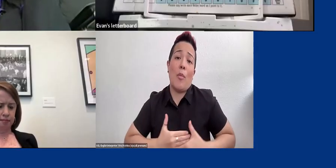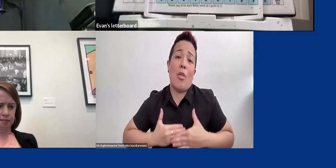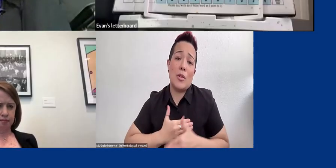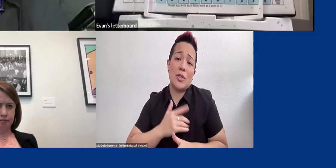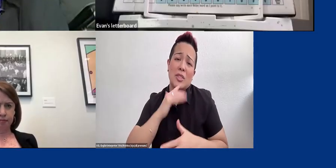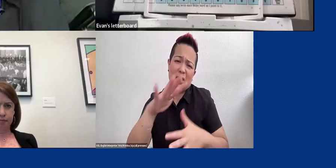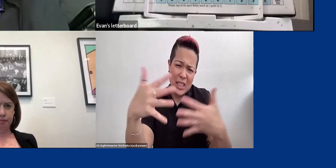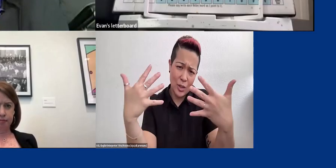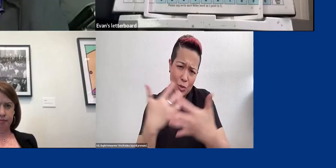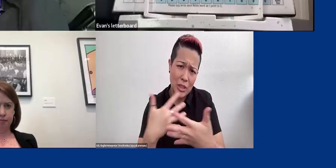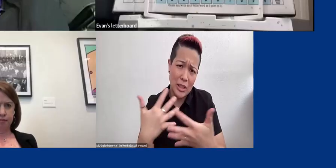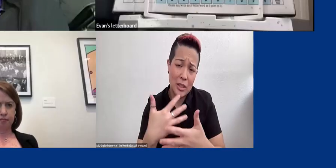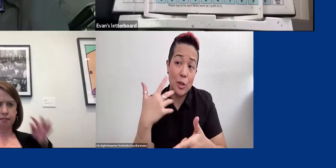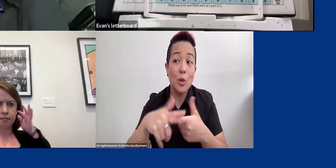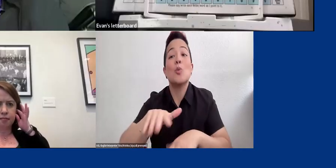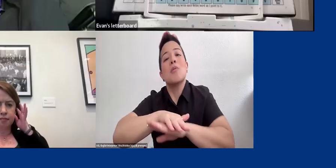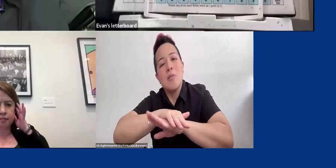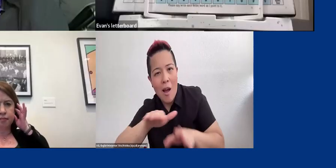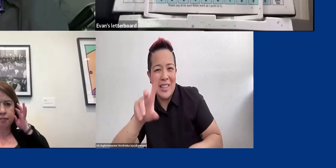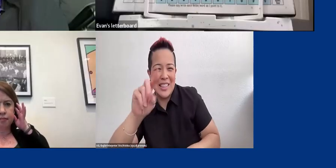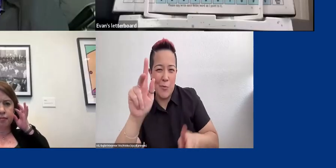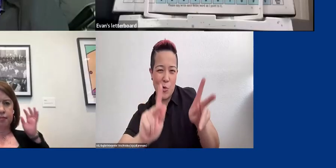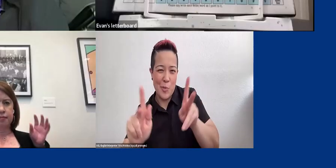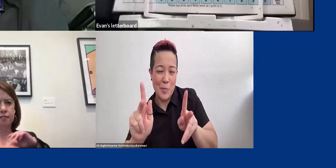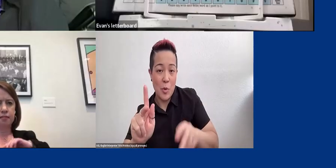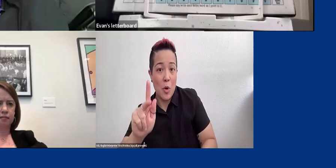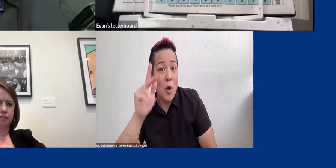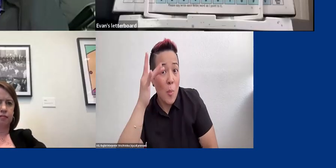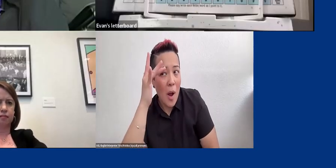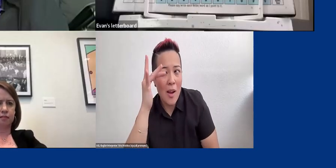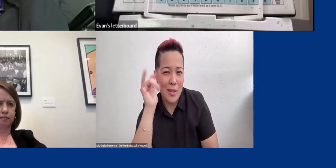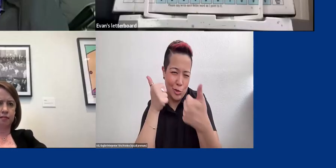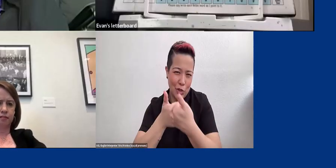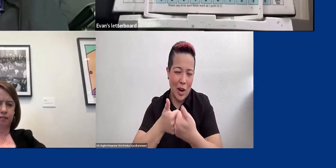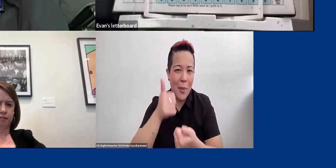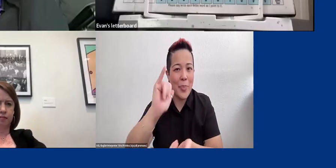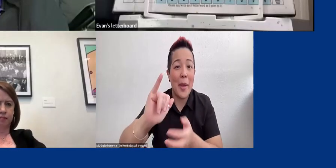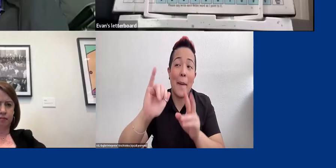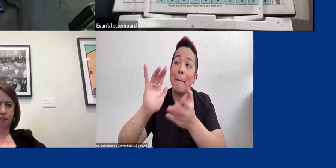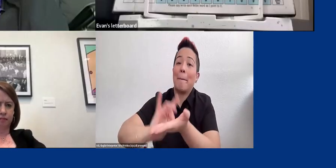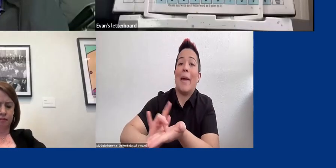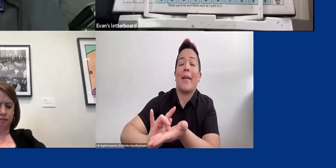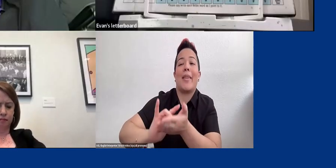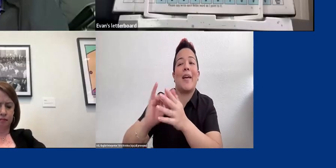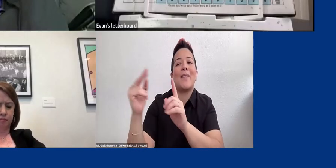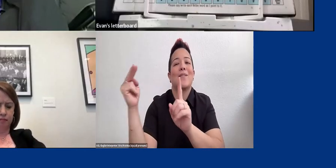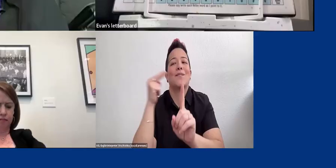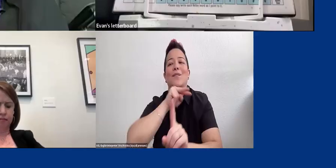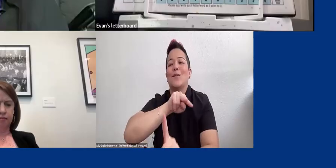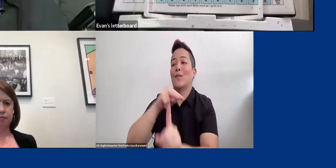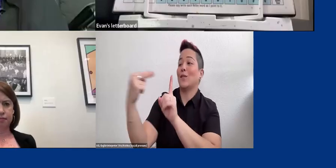to non-disabled people because it challenges the medicalized view of our bodies as objects to be,